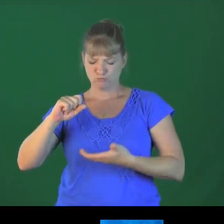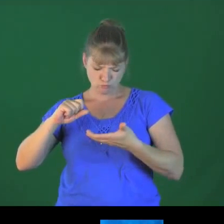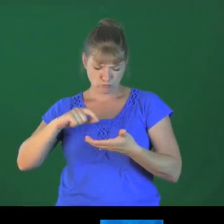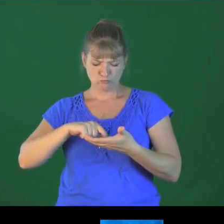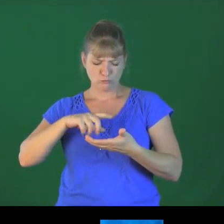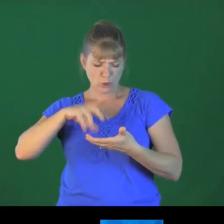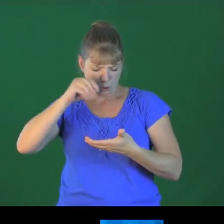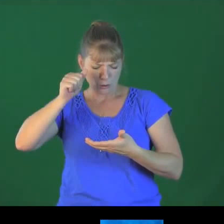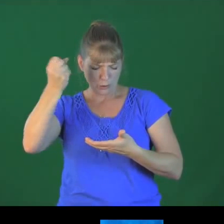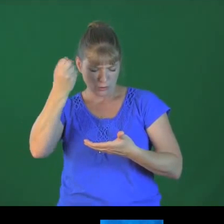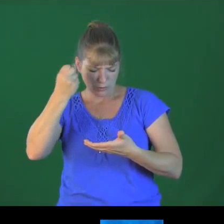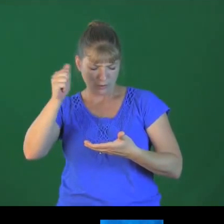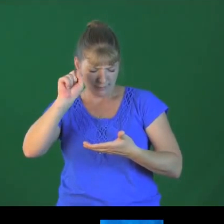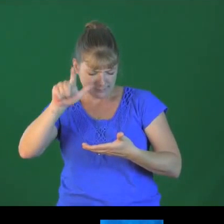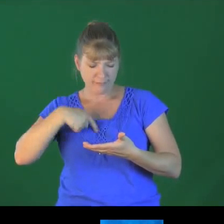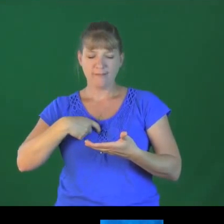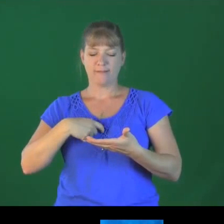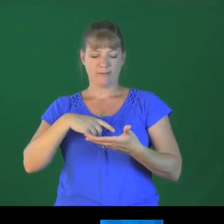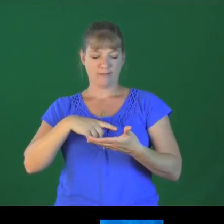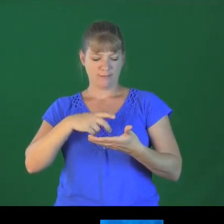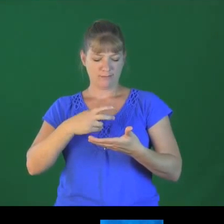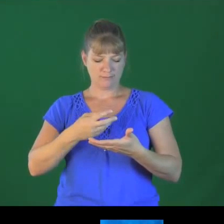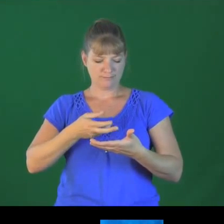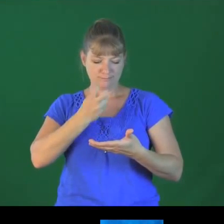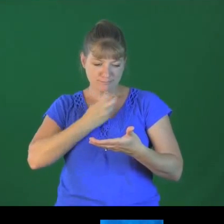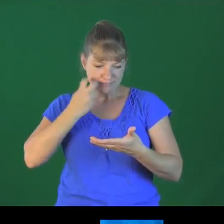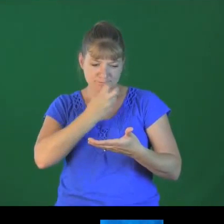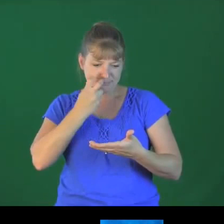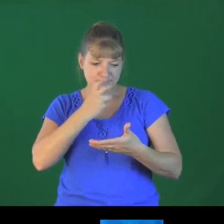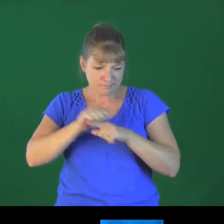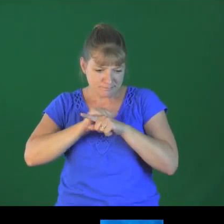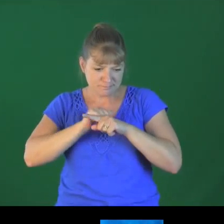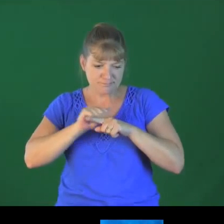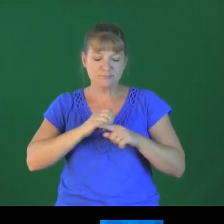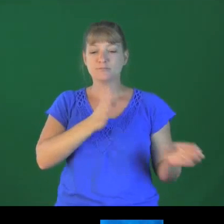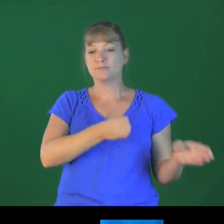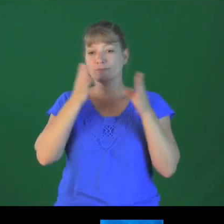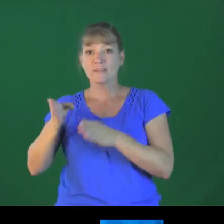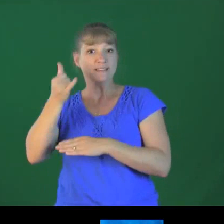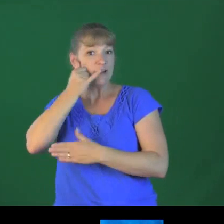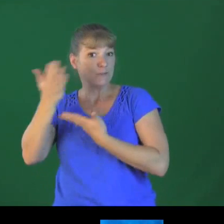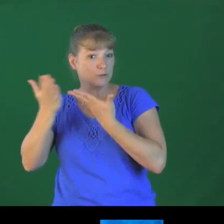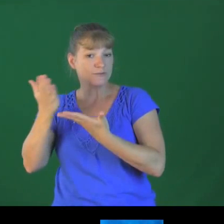or practice speaking. There are telephone services, and then there are just devices